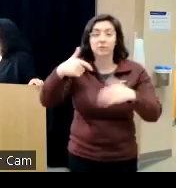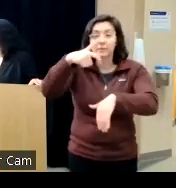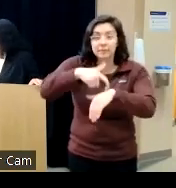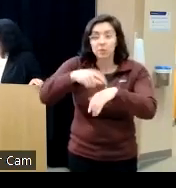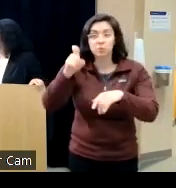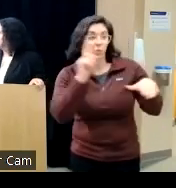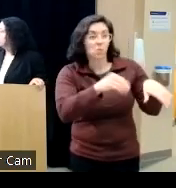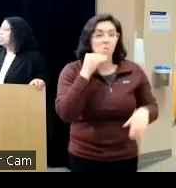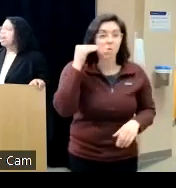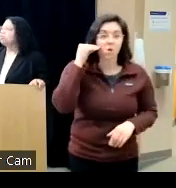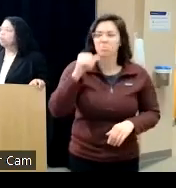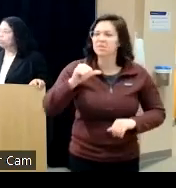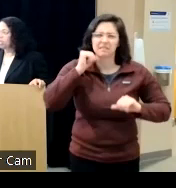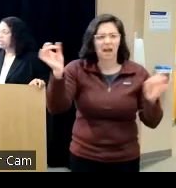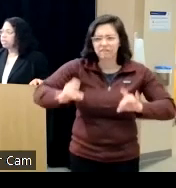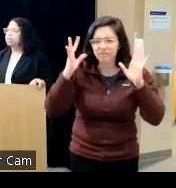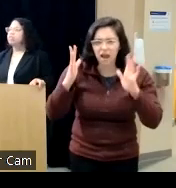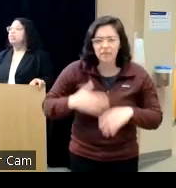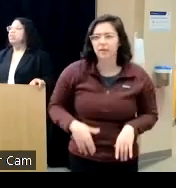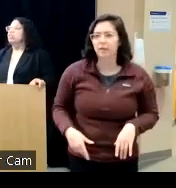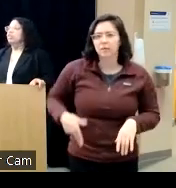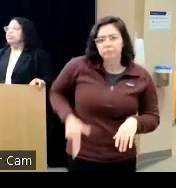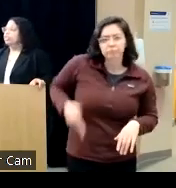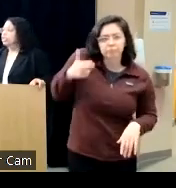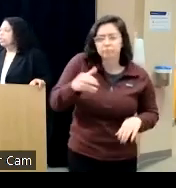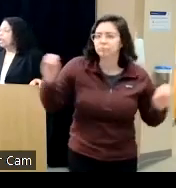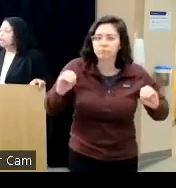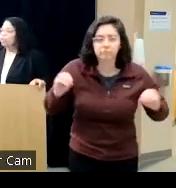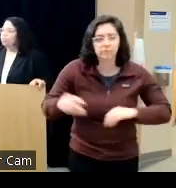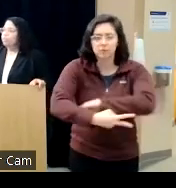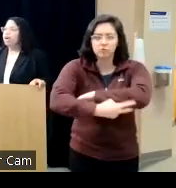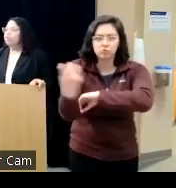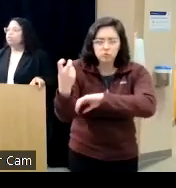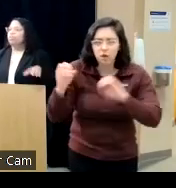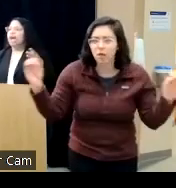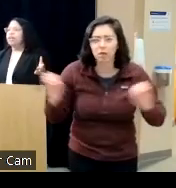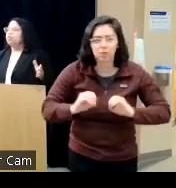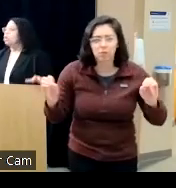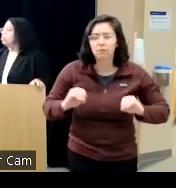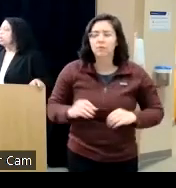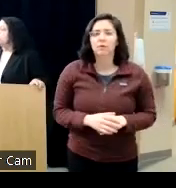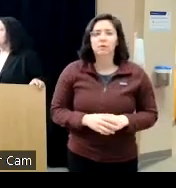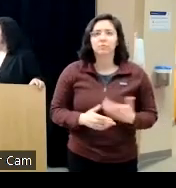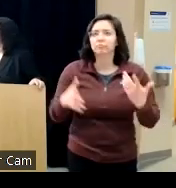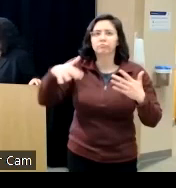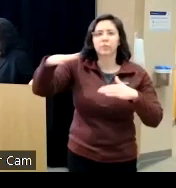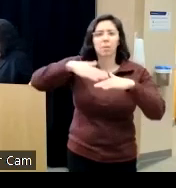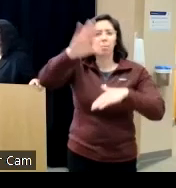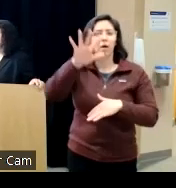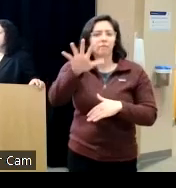not a violent offense they didn't have a weapon they didn't still a valued item above 500 dollars